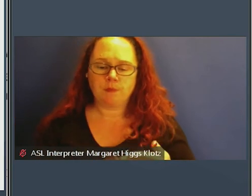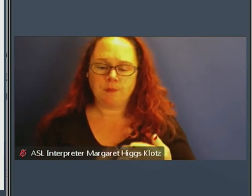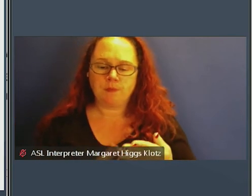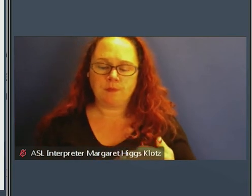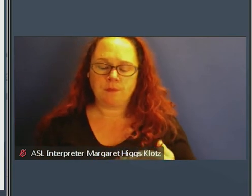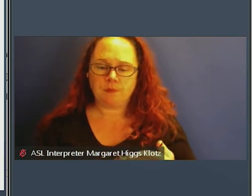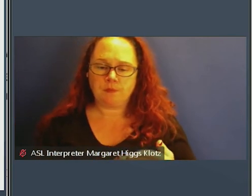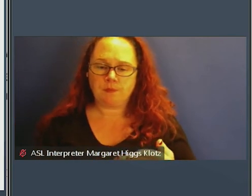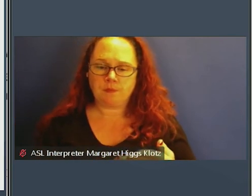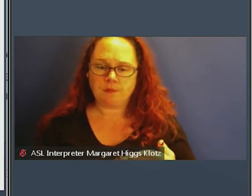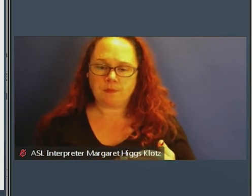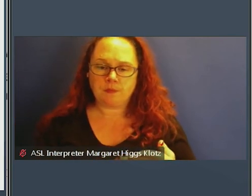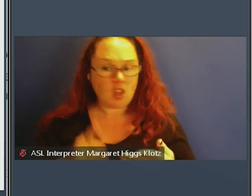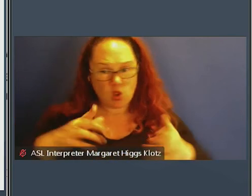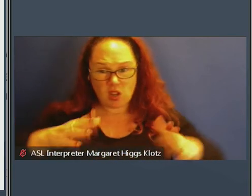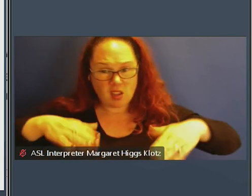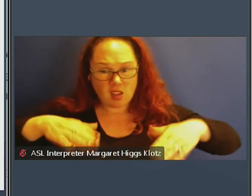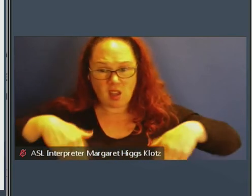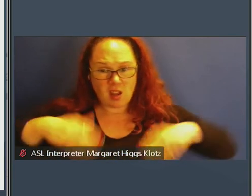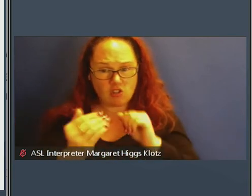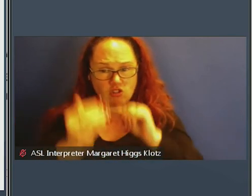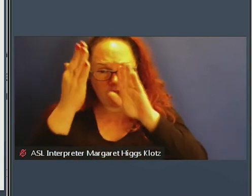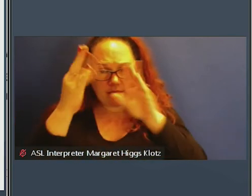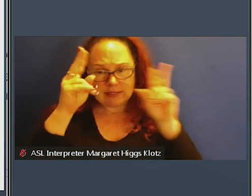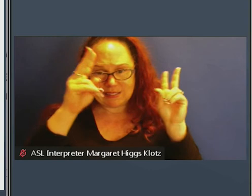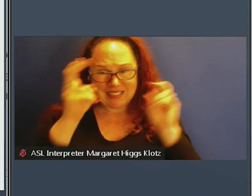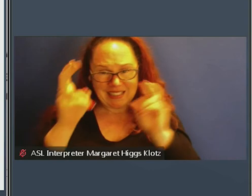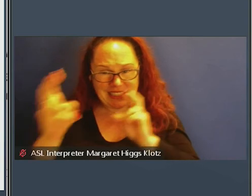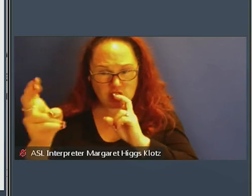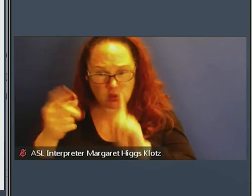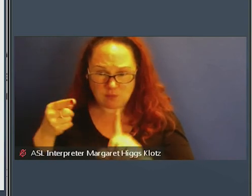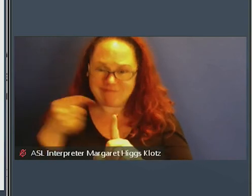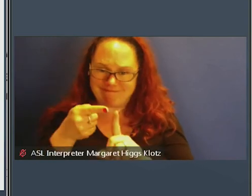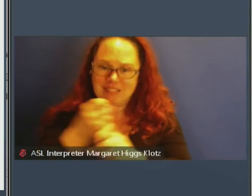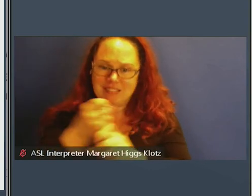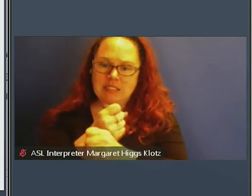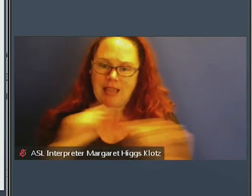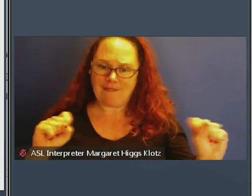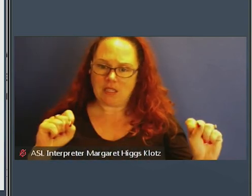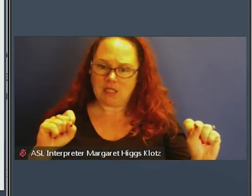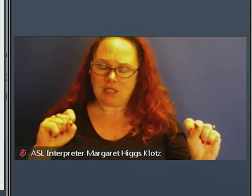You haven't addressed them. The issues with the safety. We talked about the lighting just now,